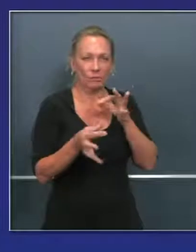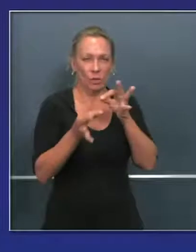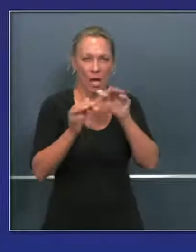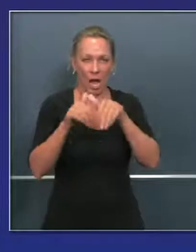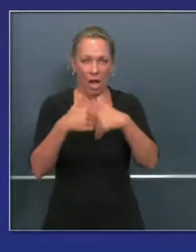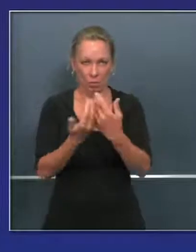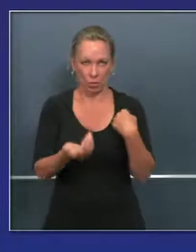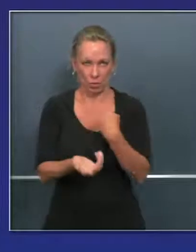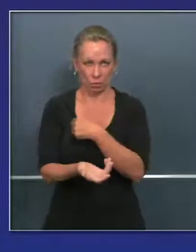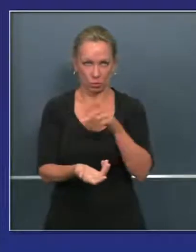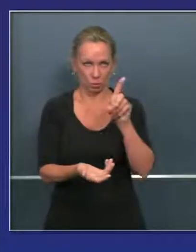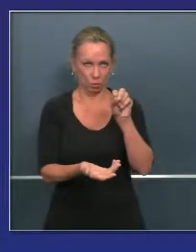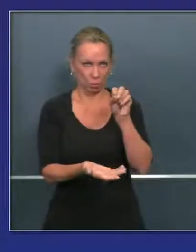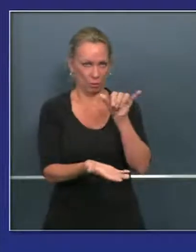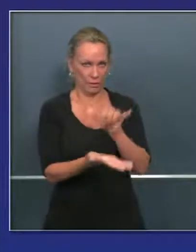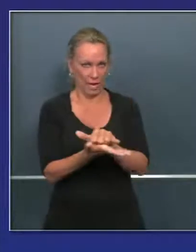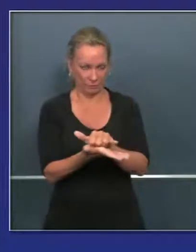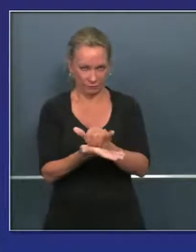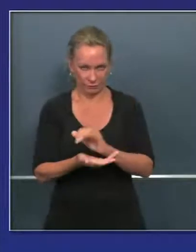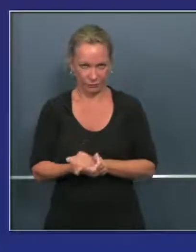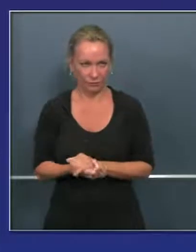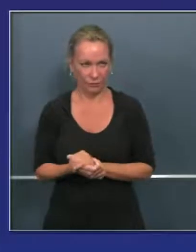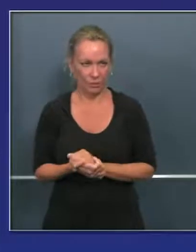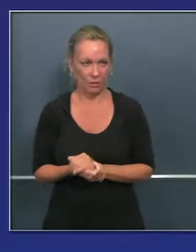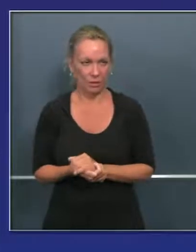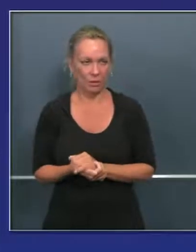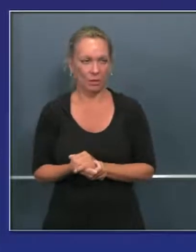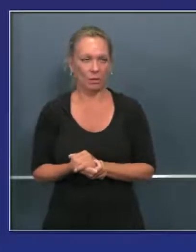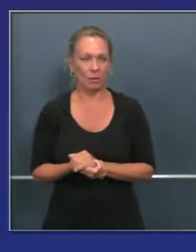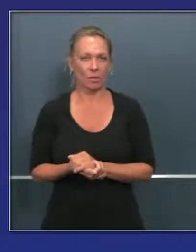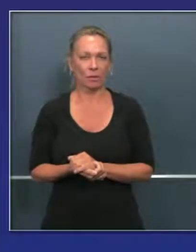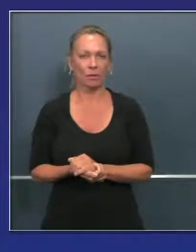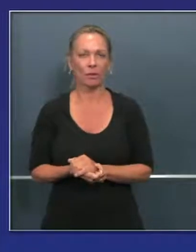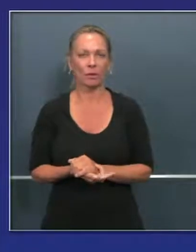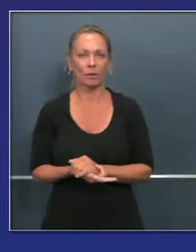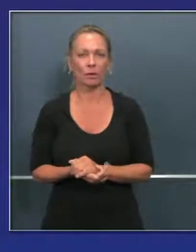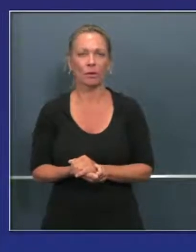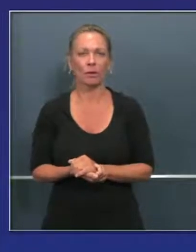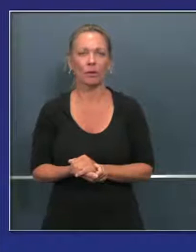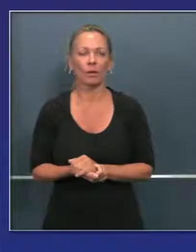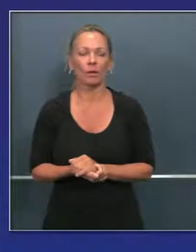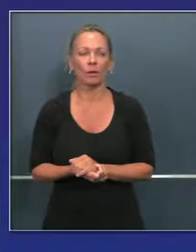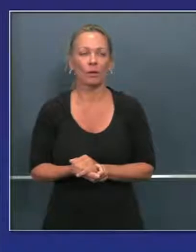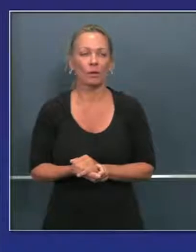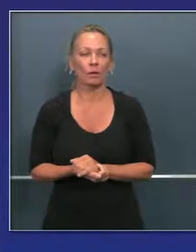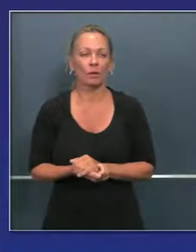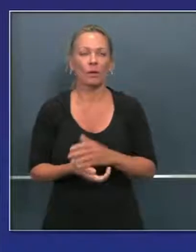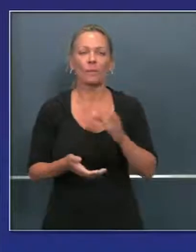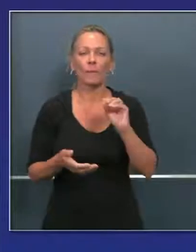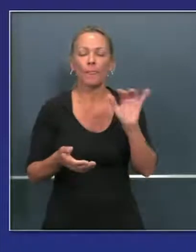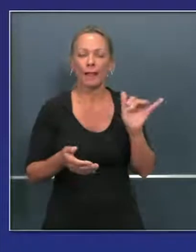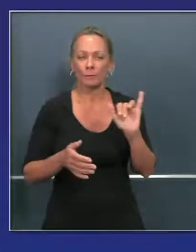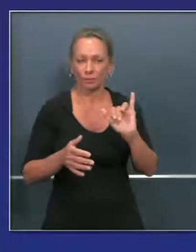discussed the ability to further dim or go back with certain sectors so just to remind you we're